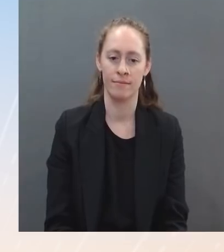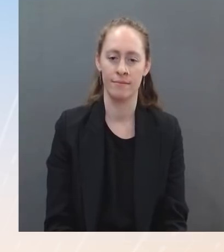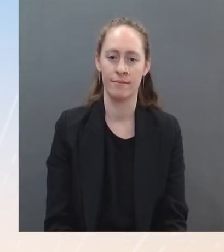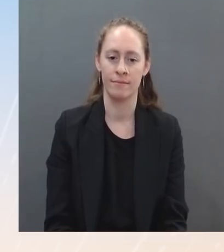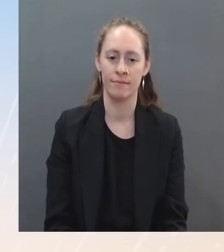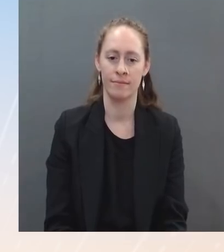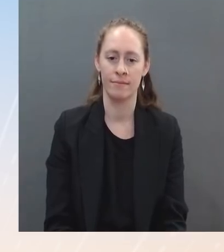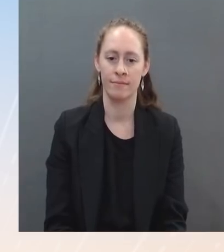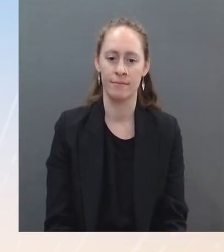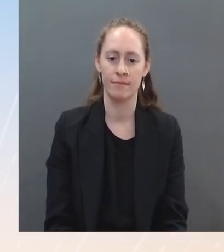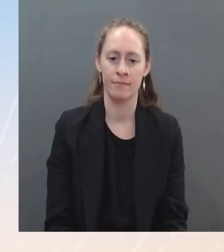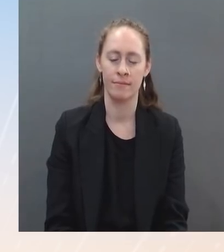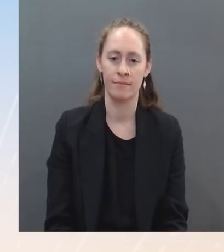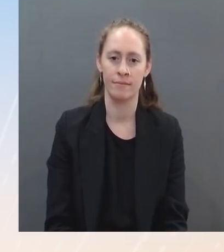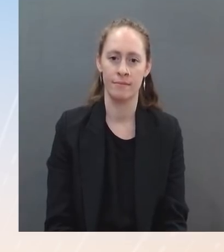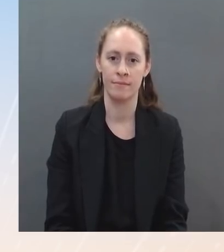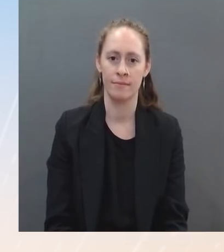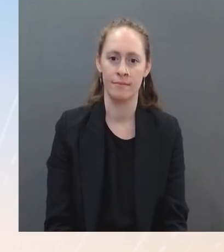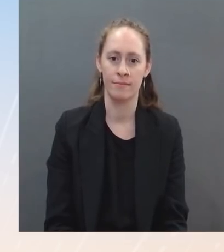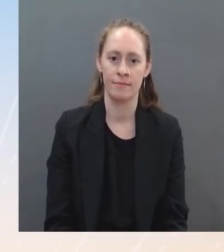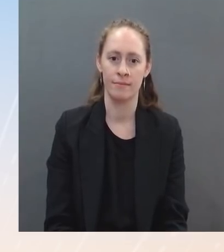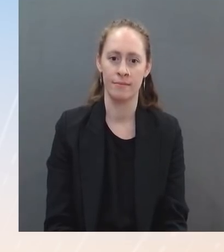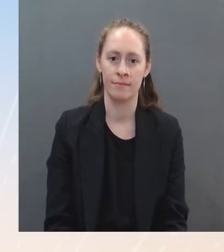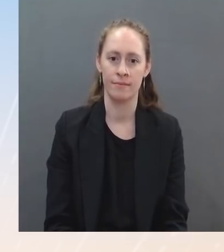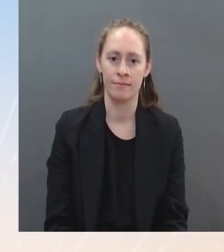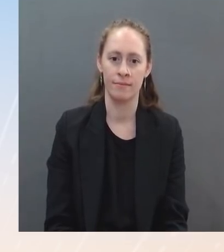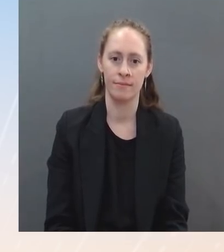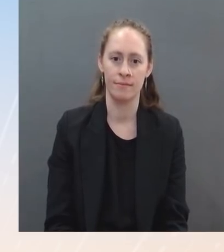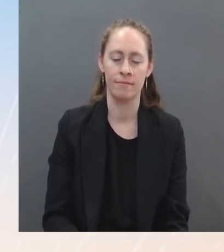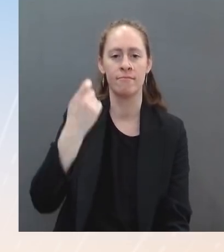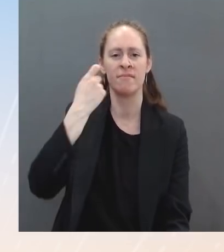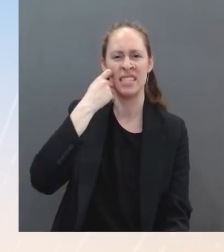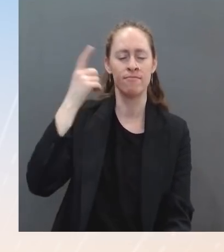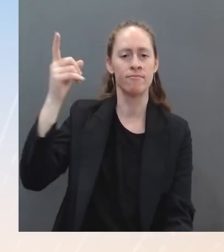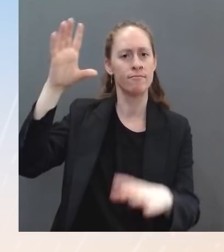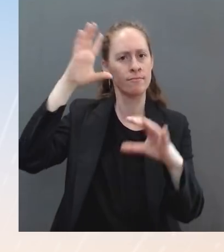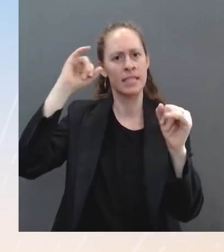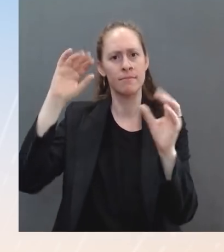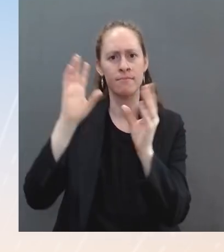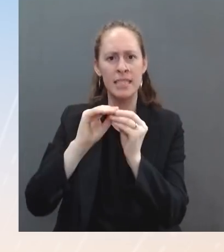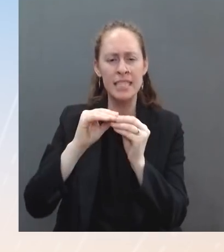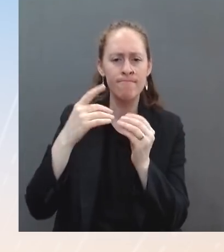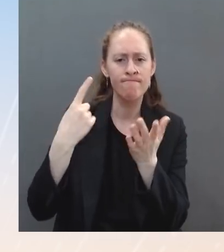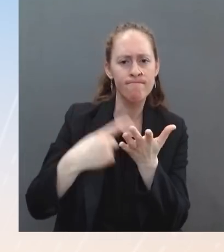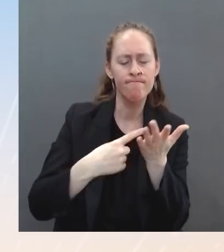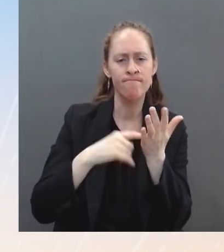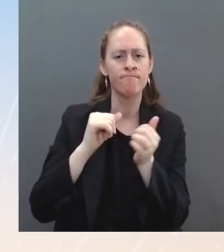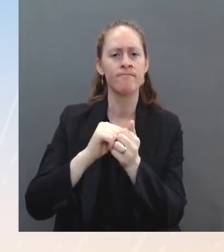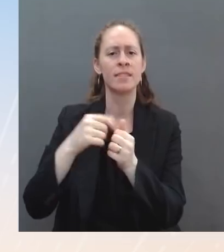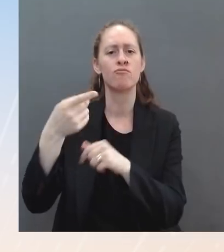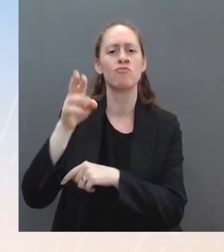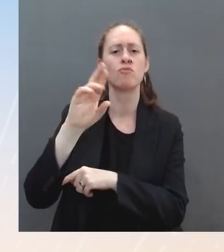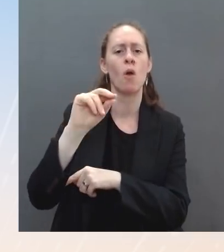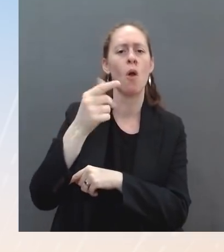And afterwards, they said that they'd pressed him on sort of a laundry list of executive orders and actions that they'd like him to take: